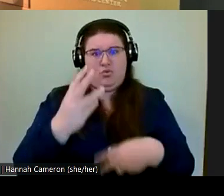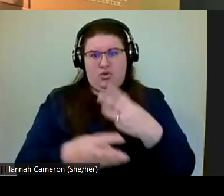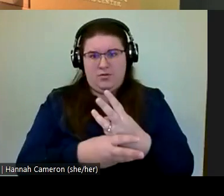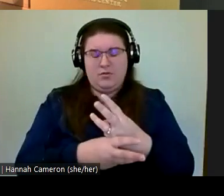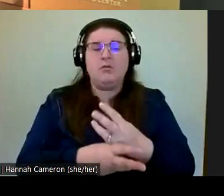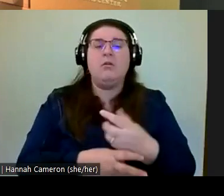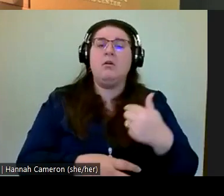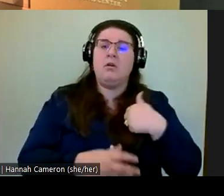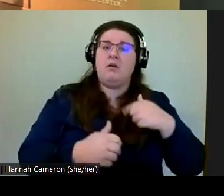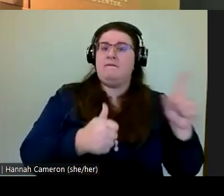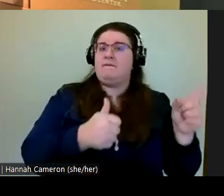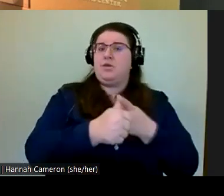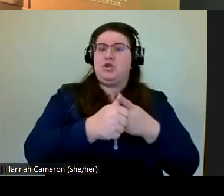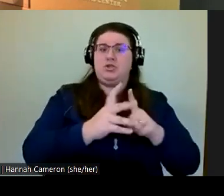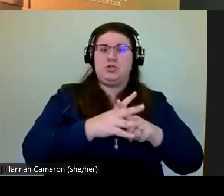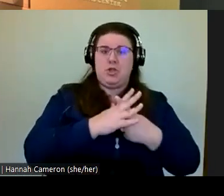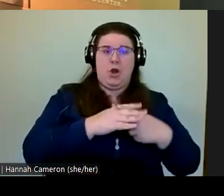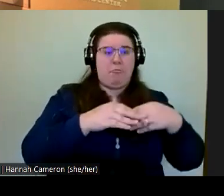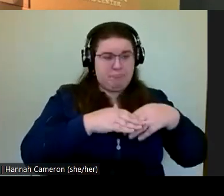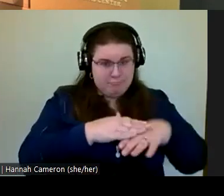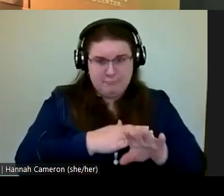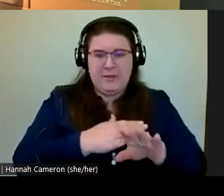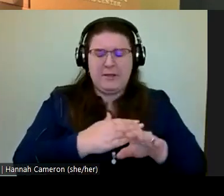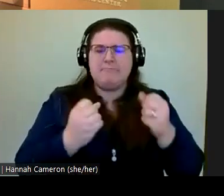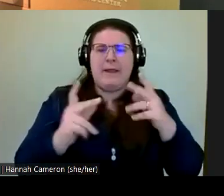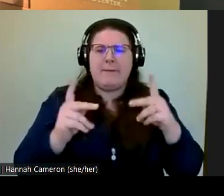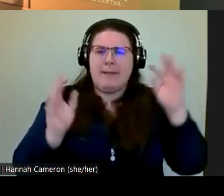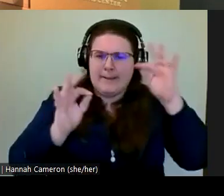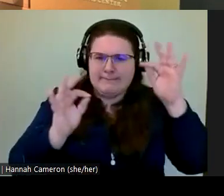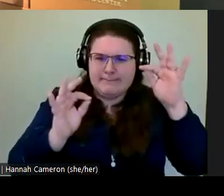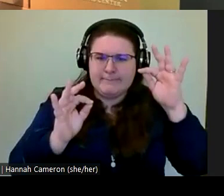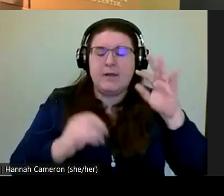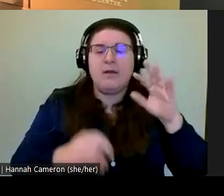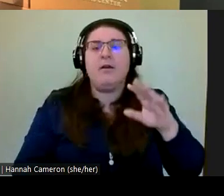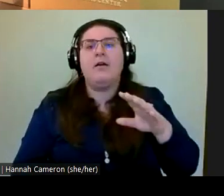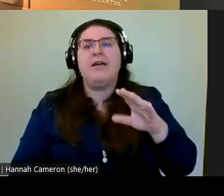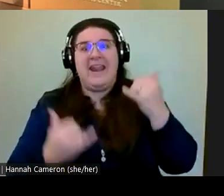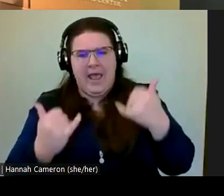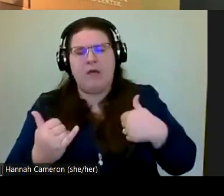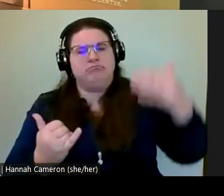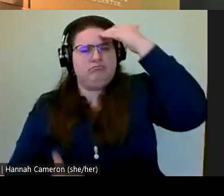I think we're quite aware of it in fact uh mental illness causes five times more disability uh than